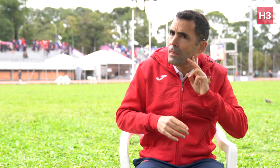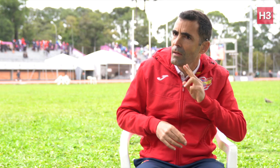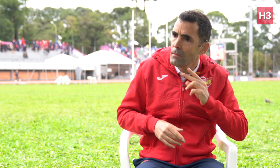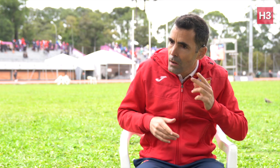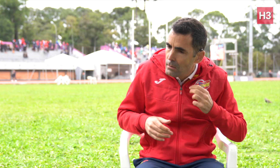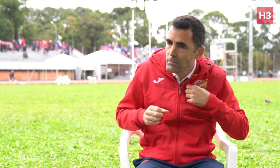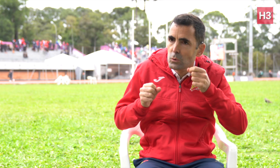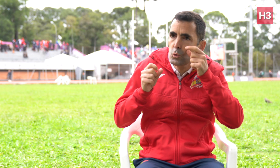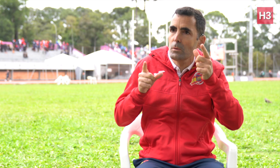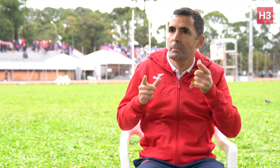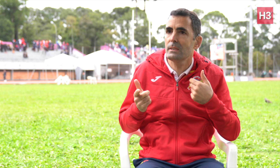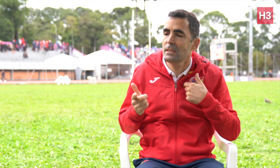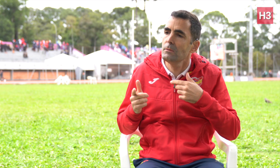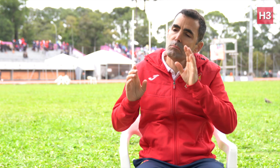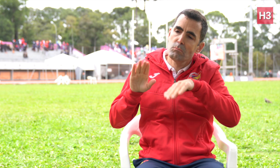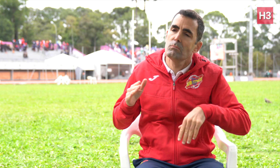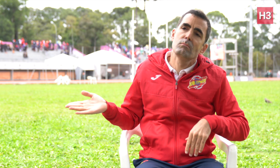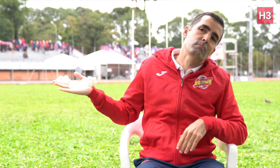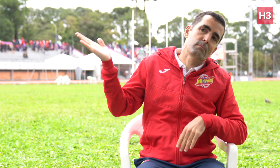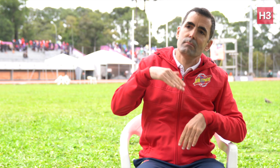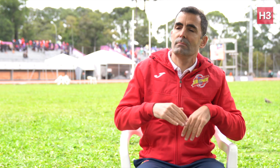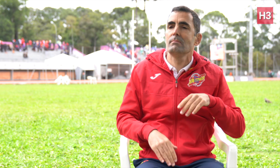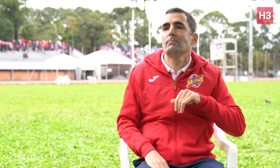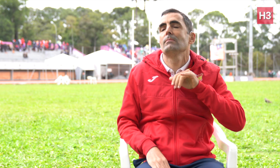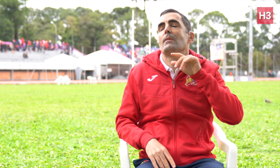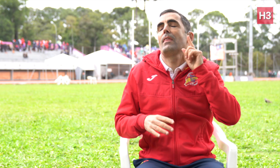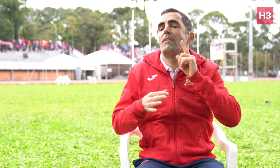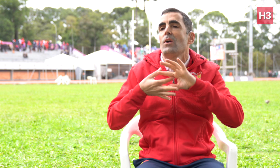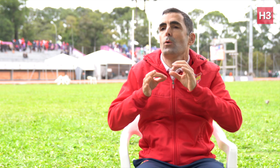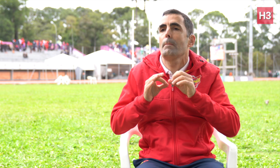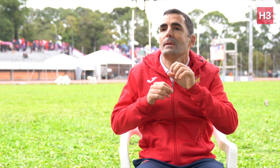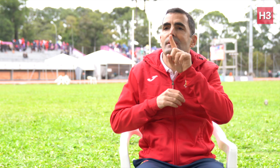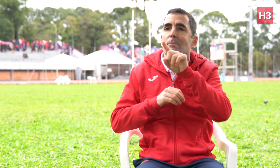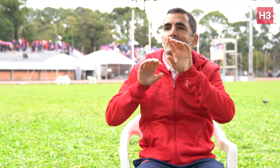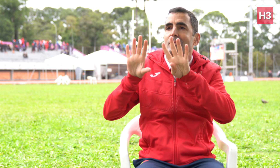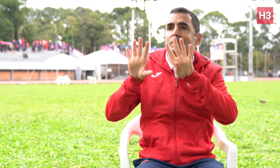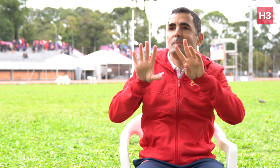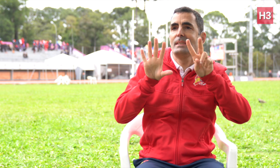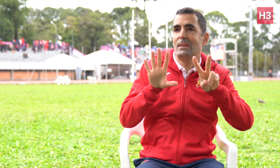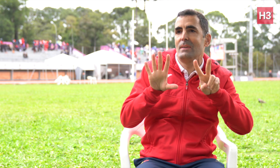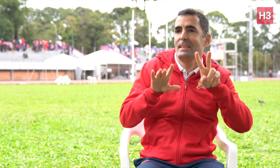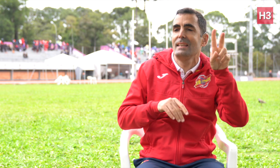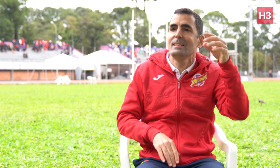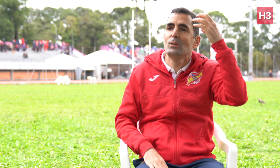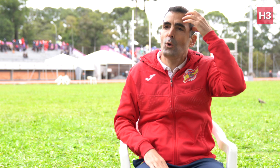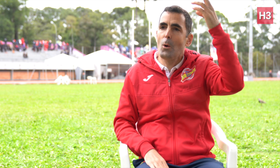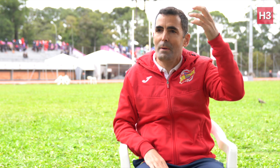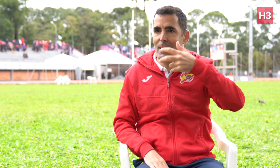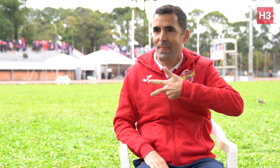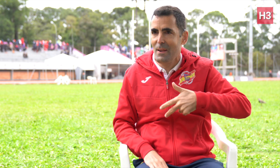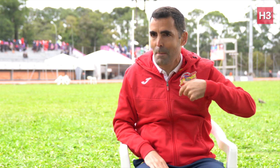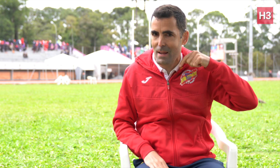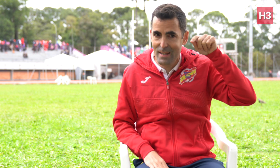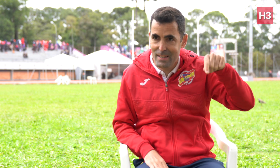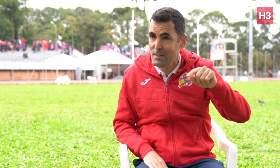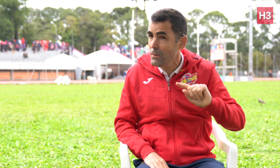My first Deaflympics experience was in 1997 in Copenhagen, Denmark.